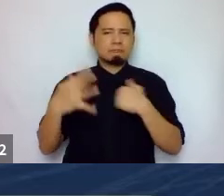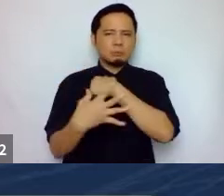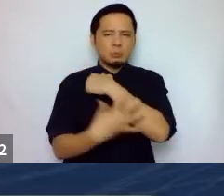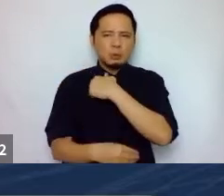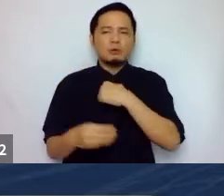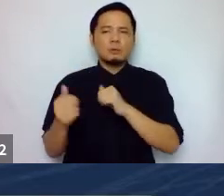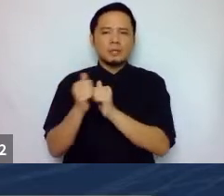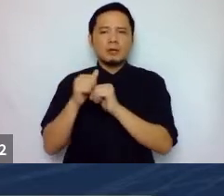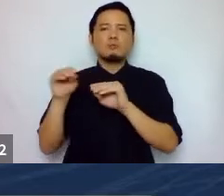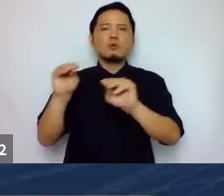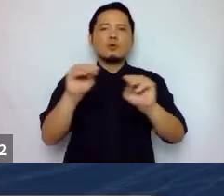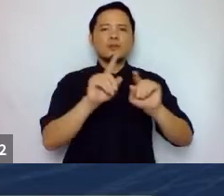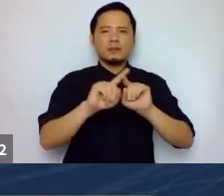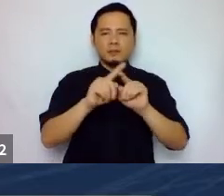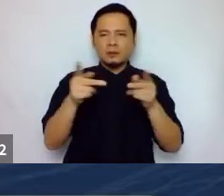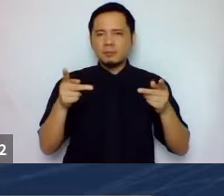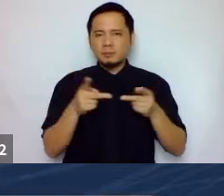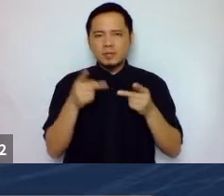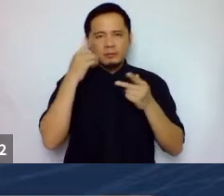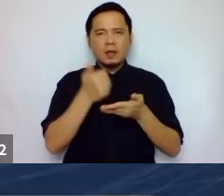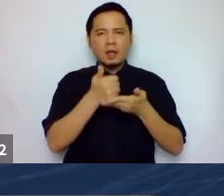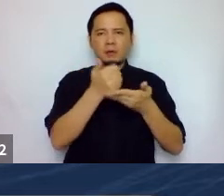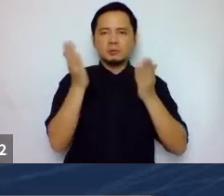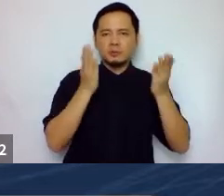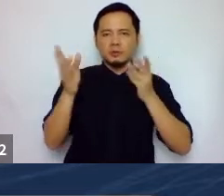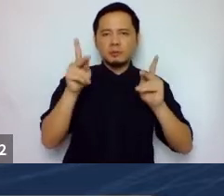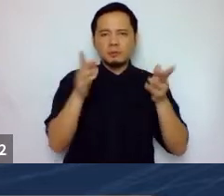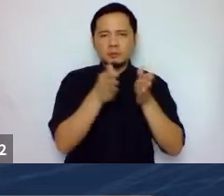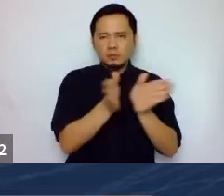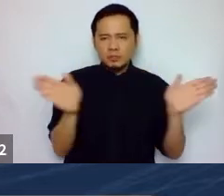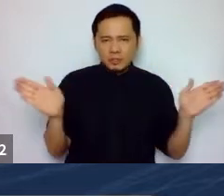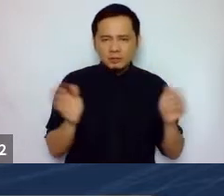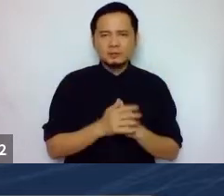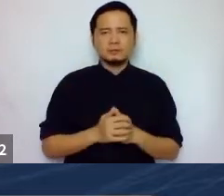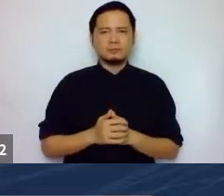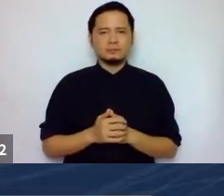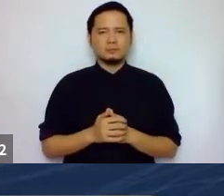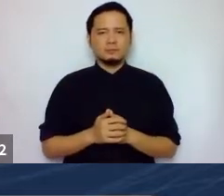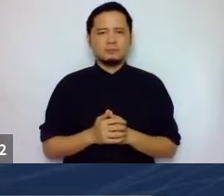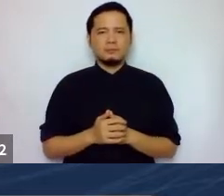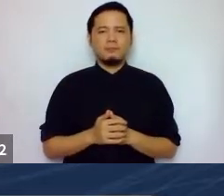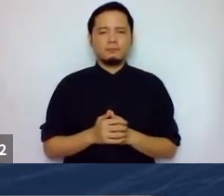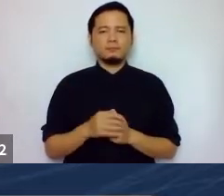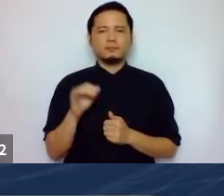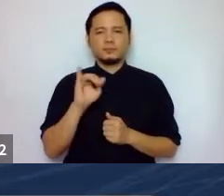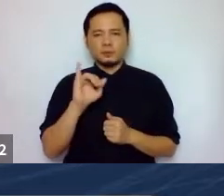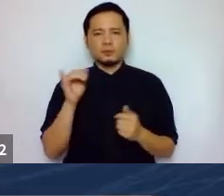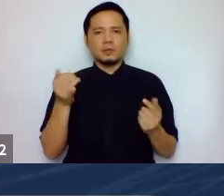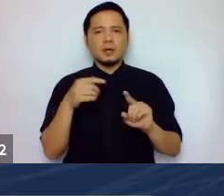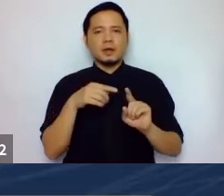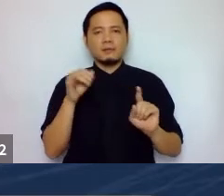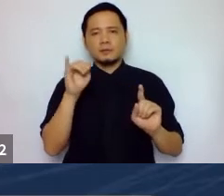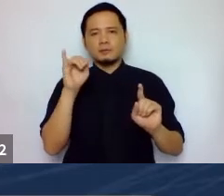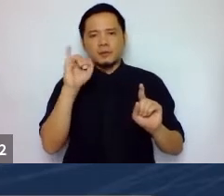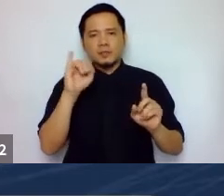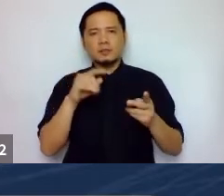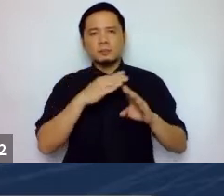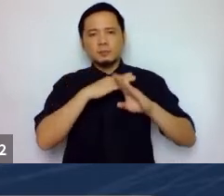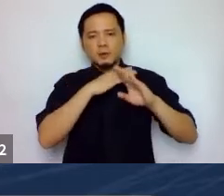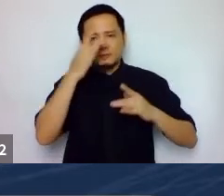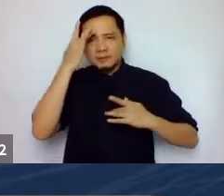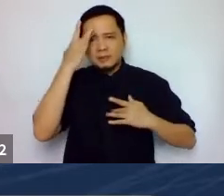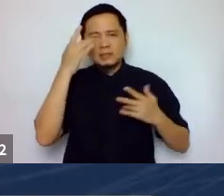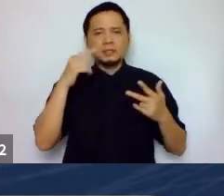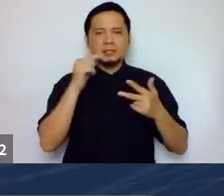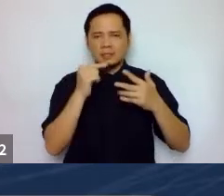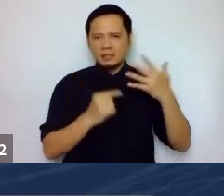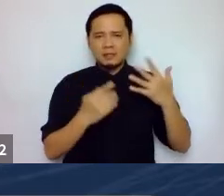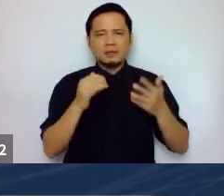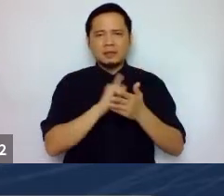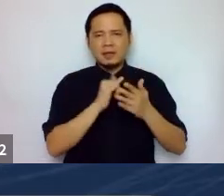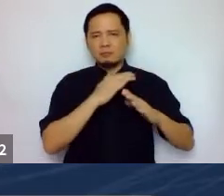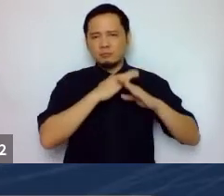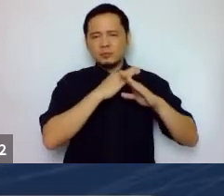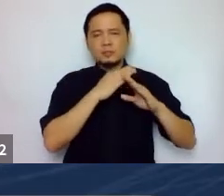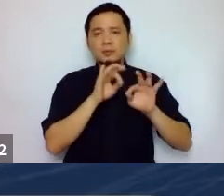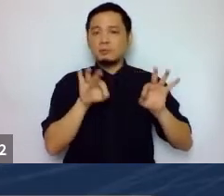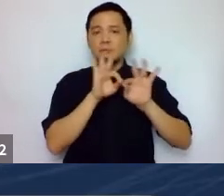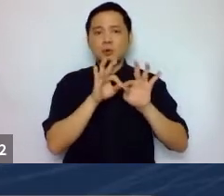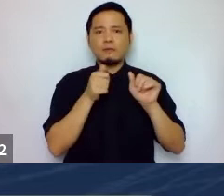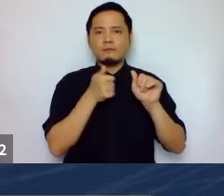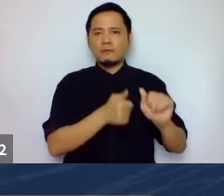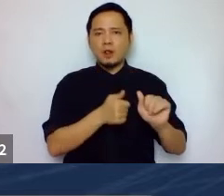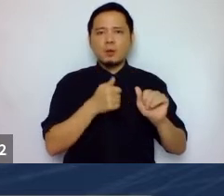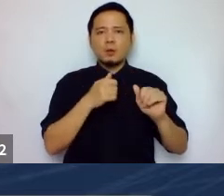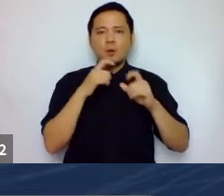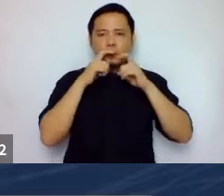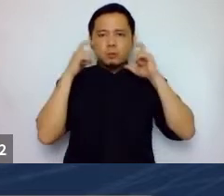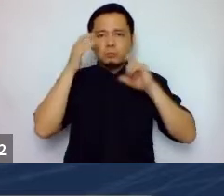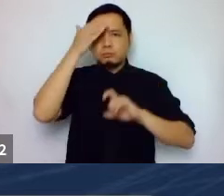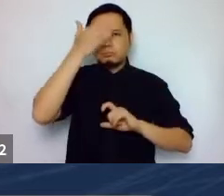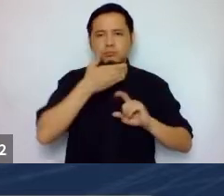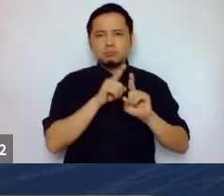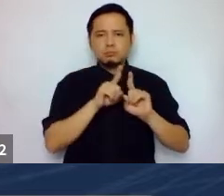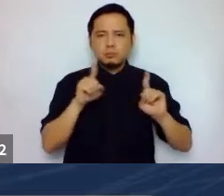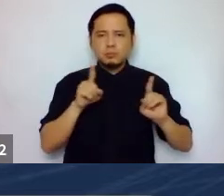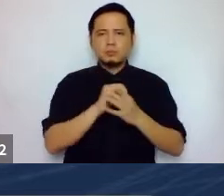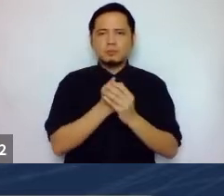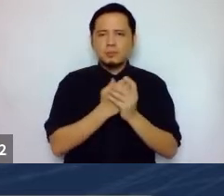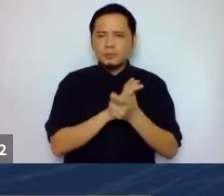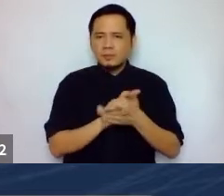Of course we will emphasize our implementation of infection prevention in all measures as well as practicing minimum health standards during the whole vaccination process.